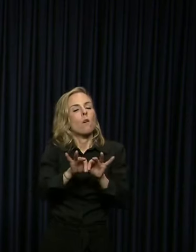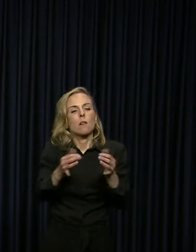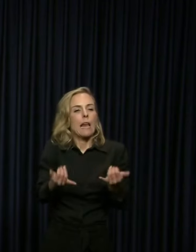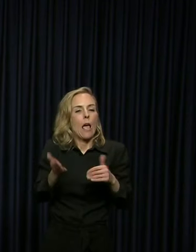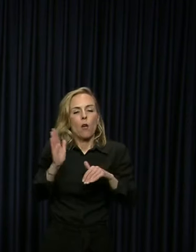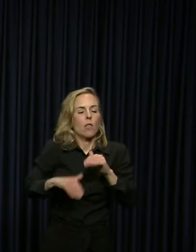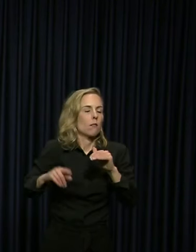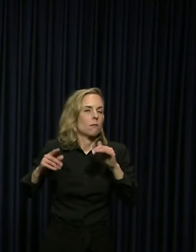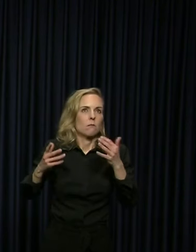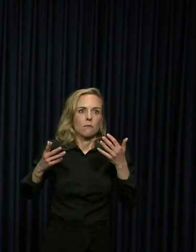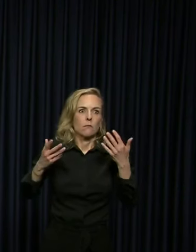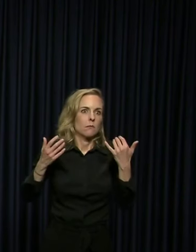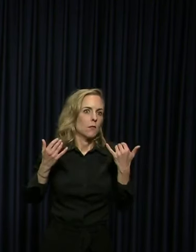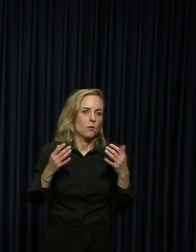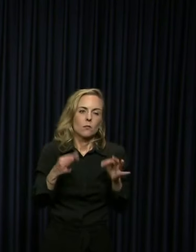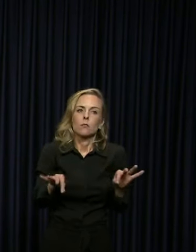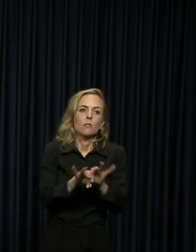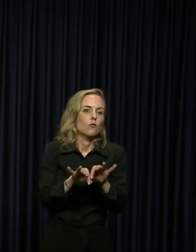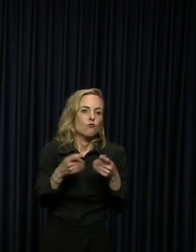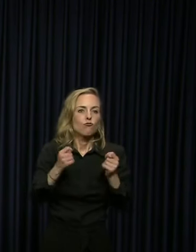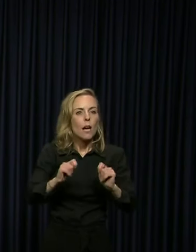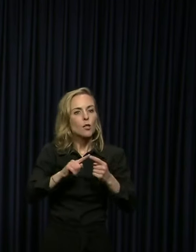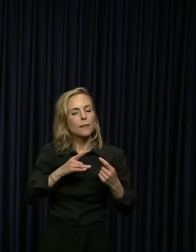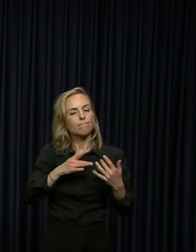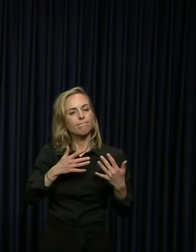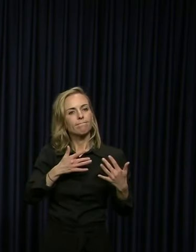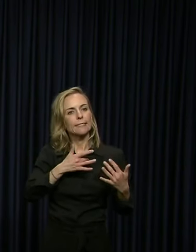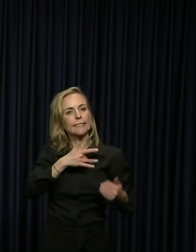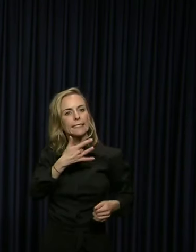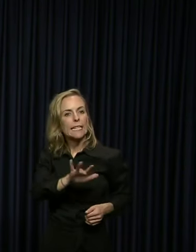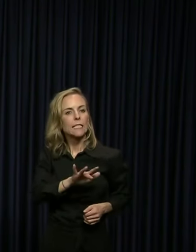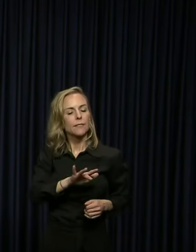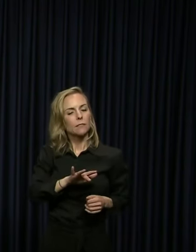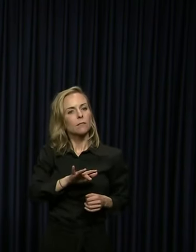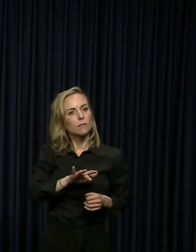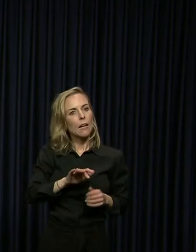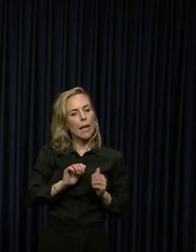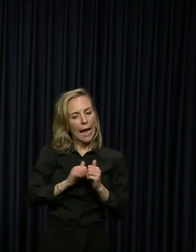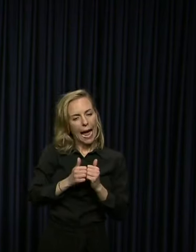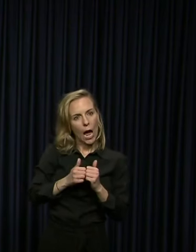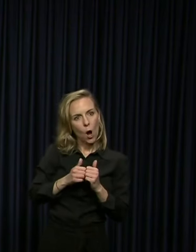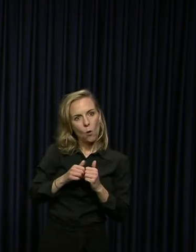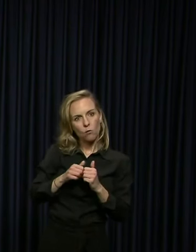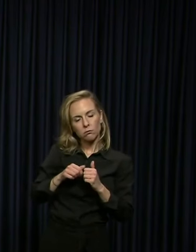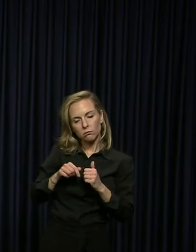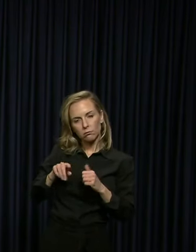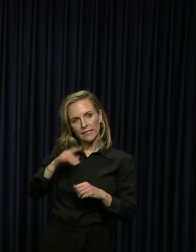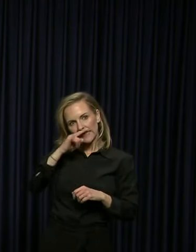TOO. MORGAN. YOU MENTIONED THAT YOU RAN